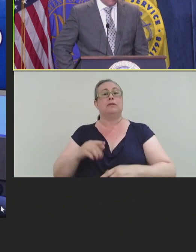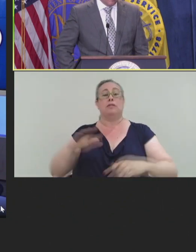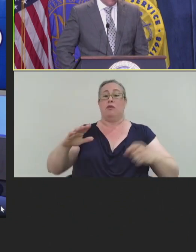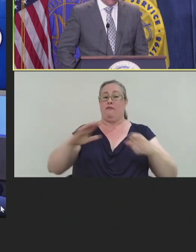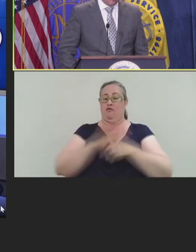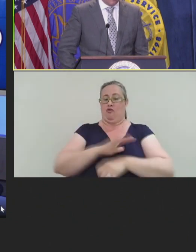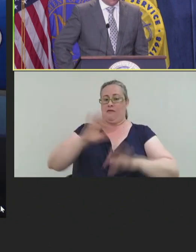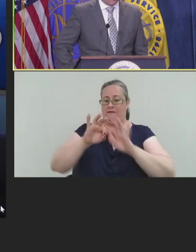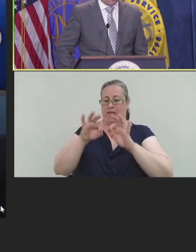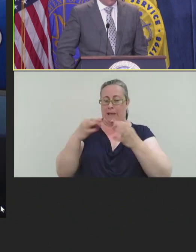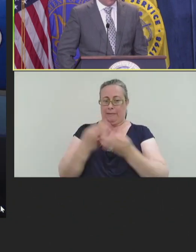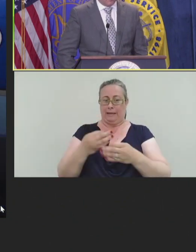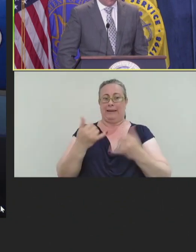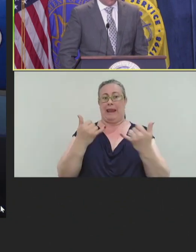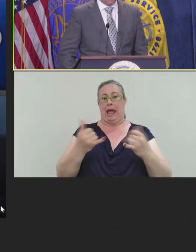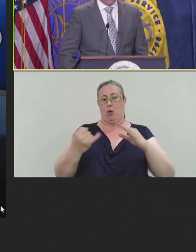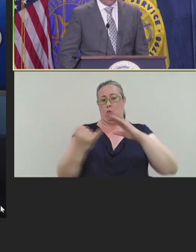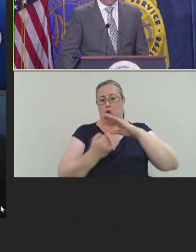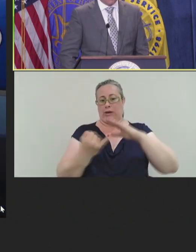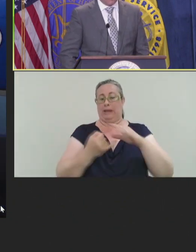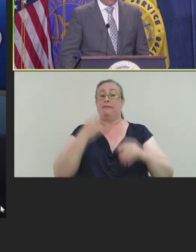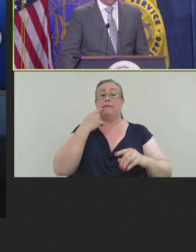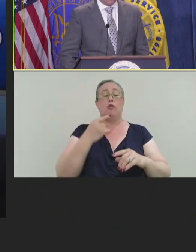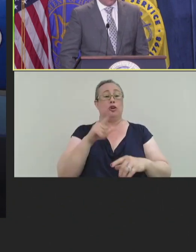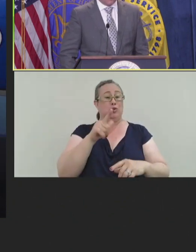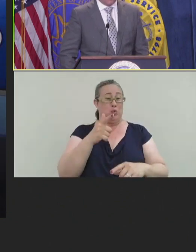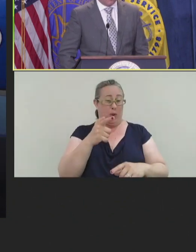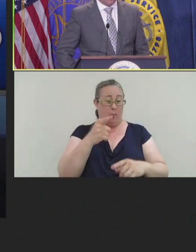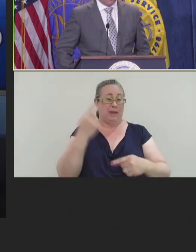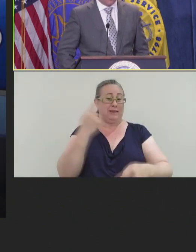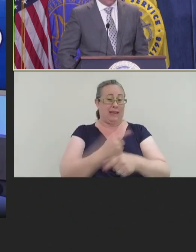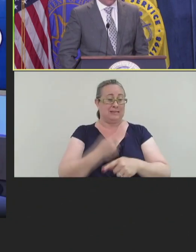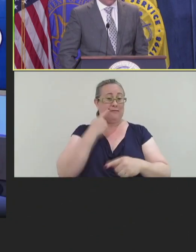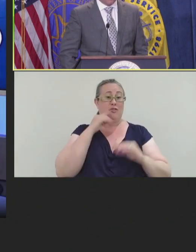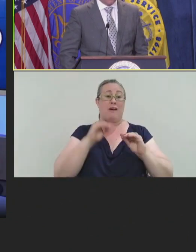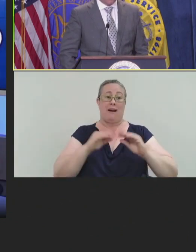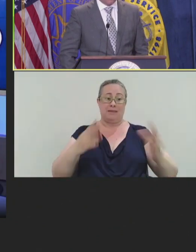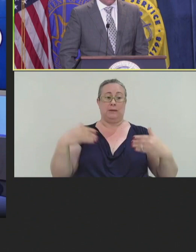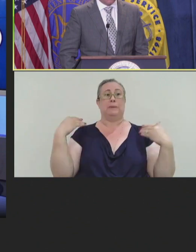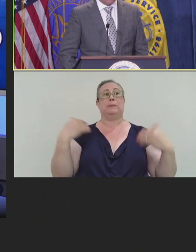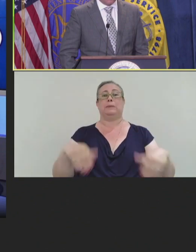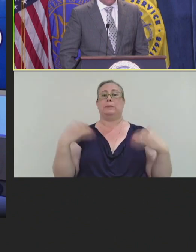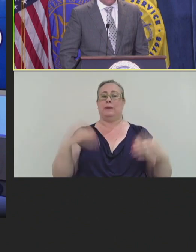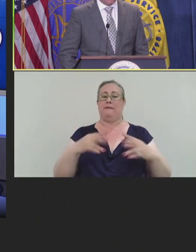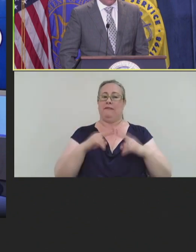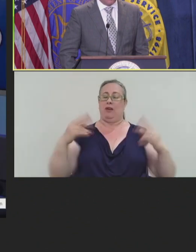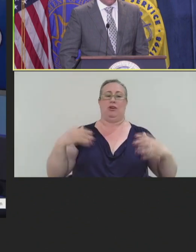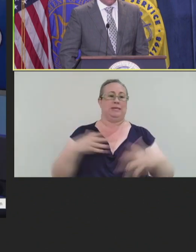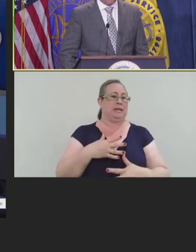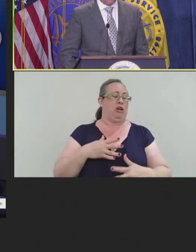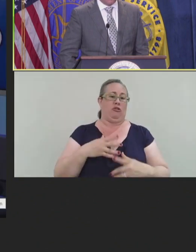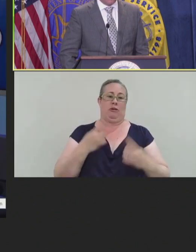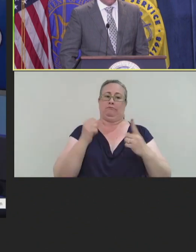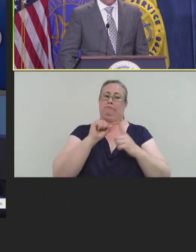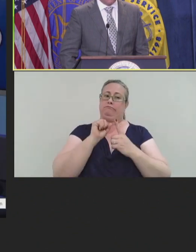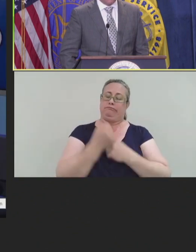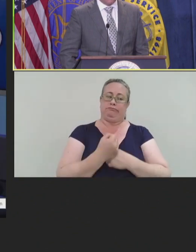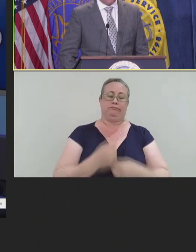is in quarantine for 21 days after what has been obviously an incredibly scary ordeal. [video ends]